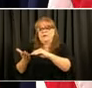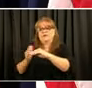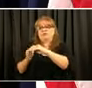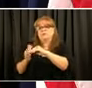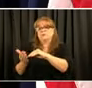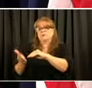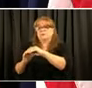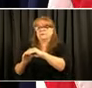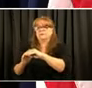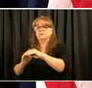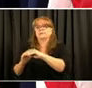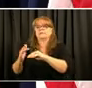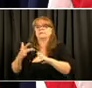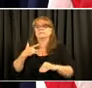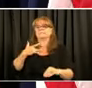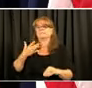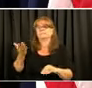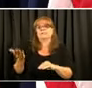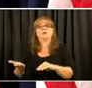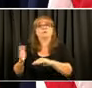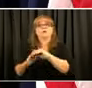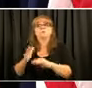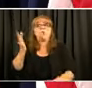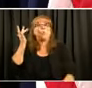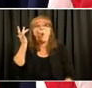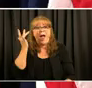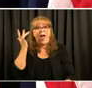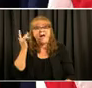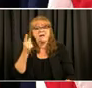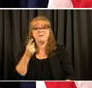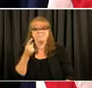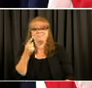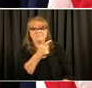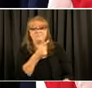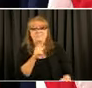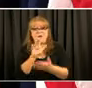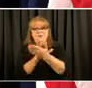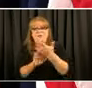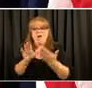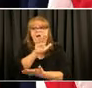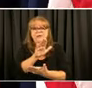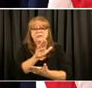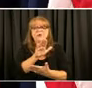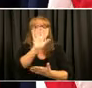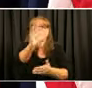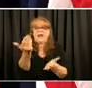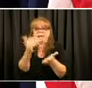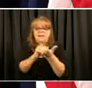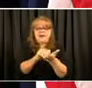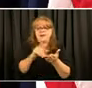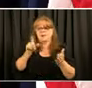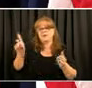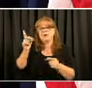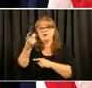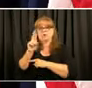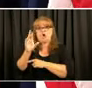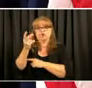some of our colleges dr hurley he will talk about that in more detail but the worry is that the college transmissions lead to community transitions we know that our